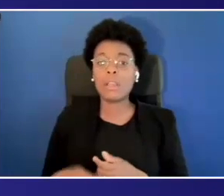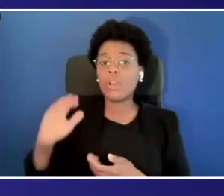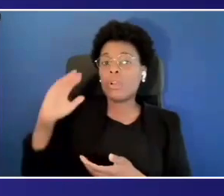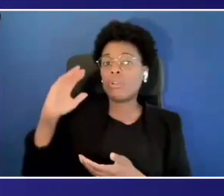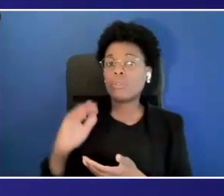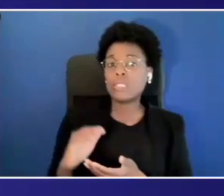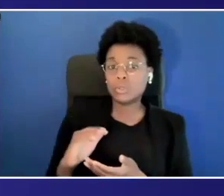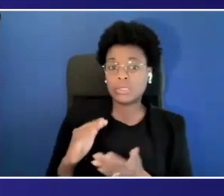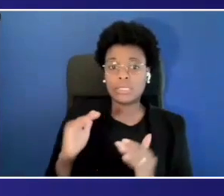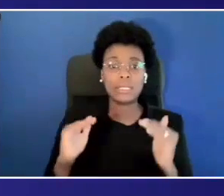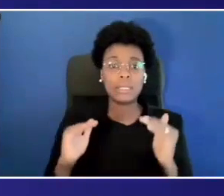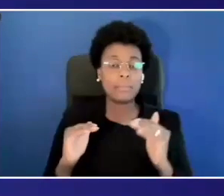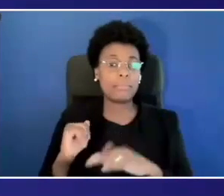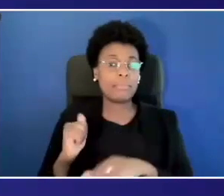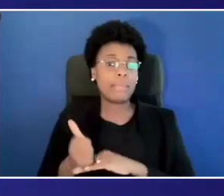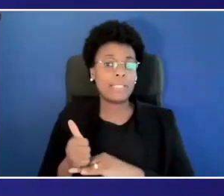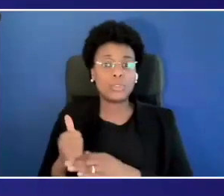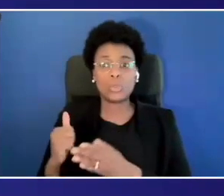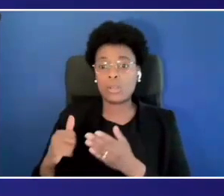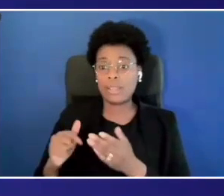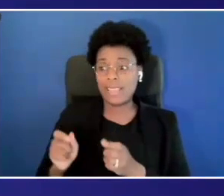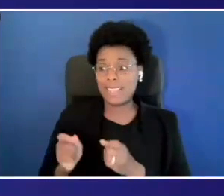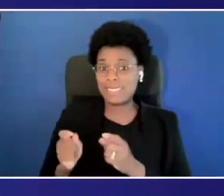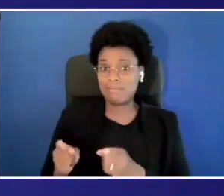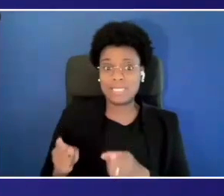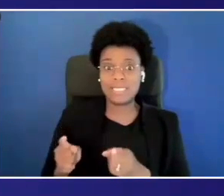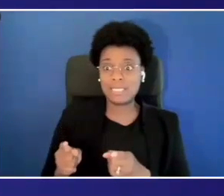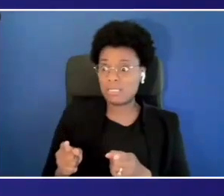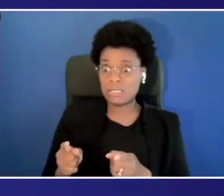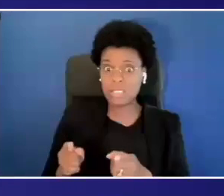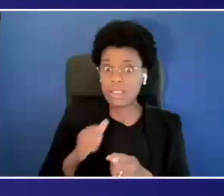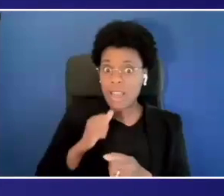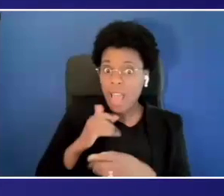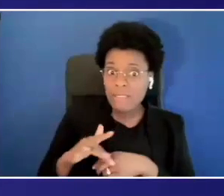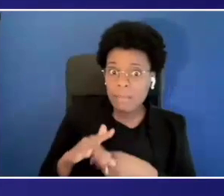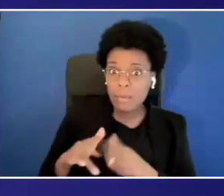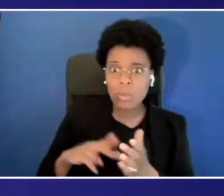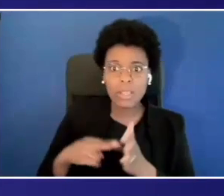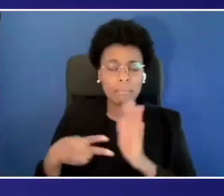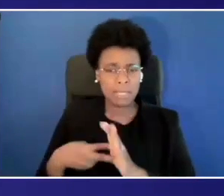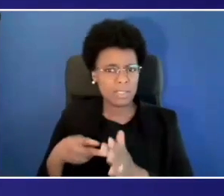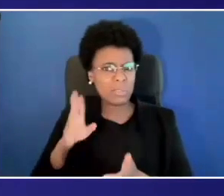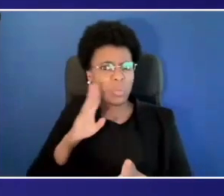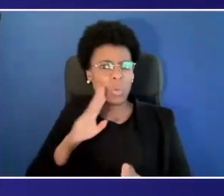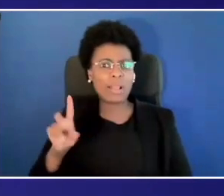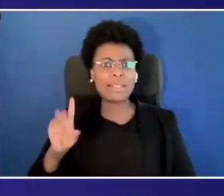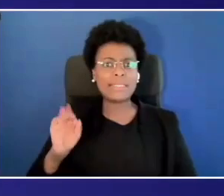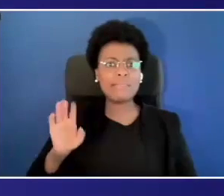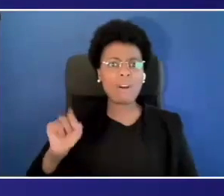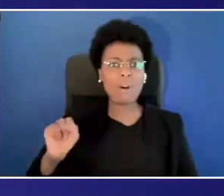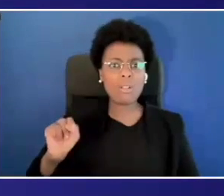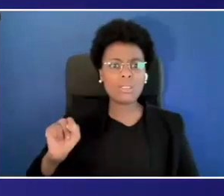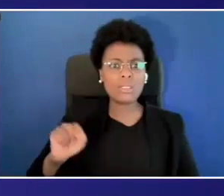We have set these borrowers up for redefaulting on their loans as they can't get a payment as low as their rehab payment once out of default.